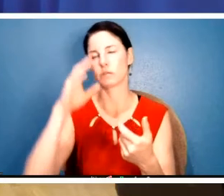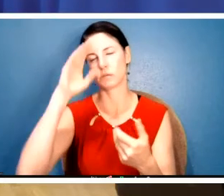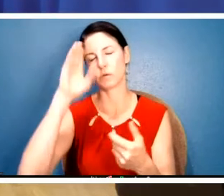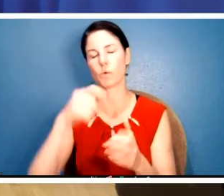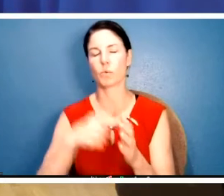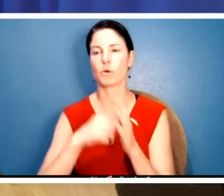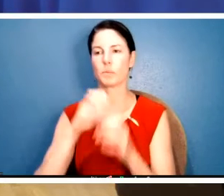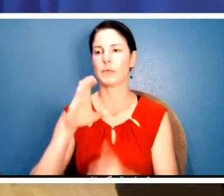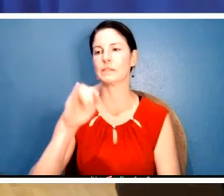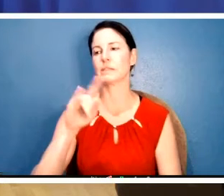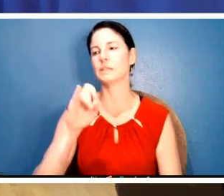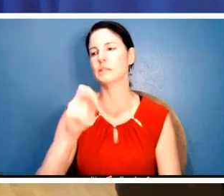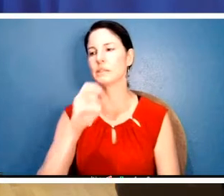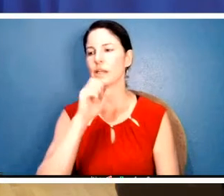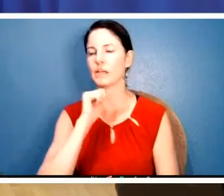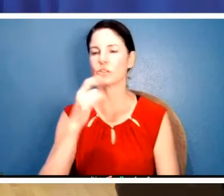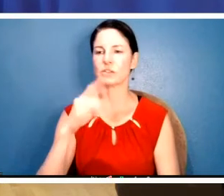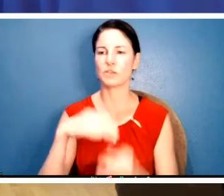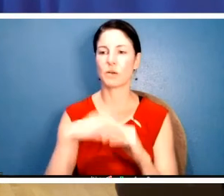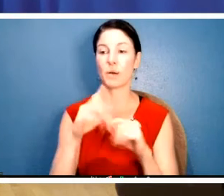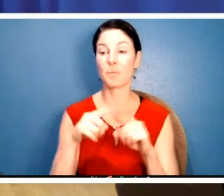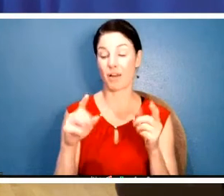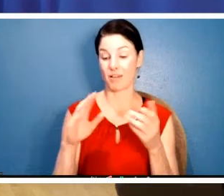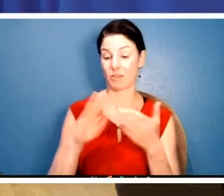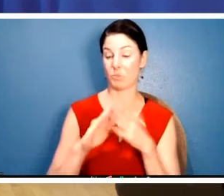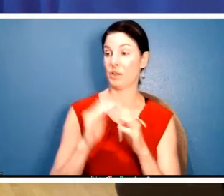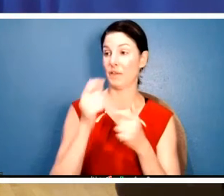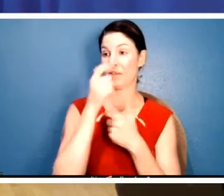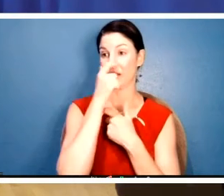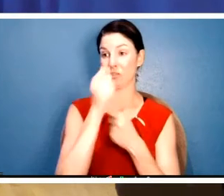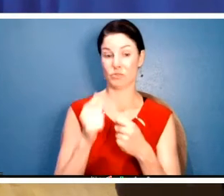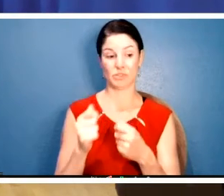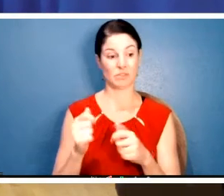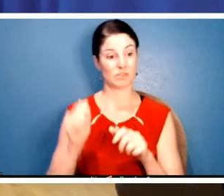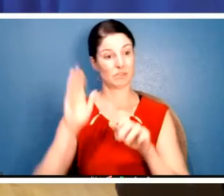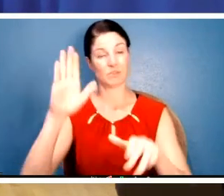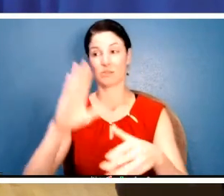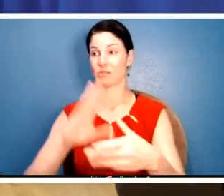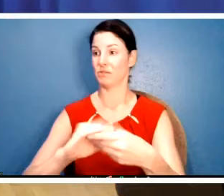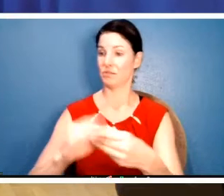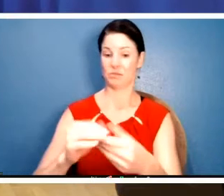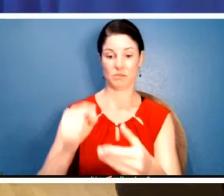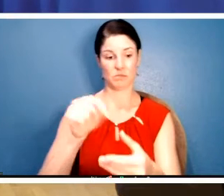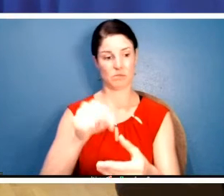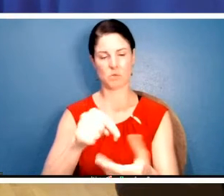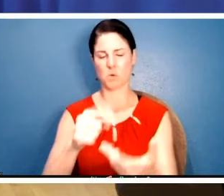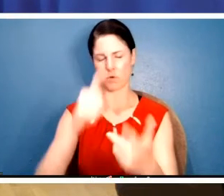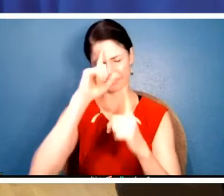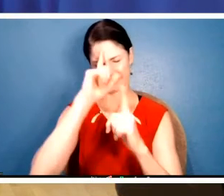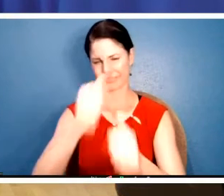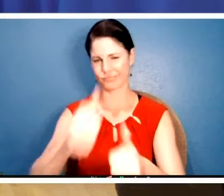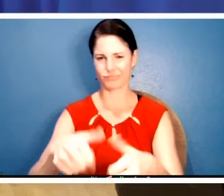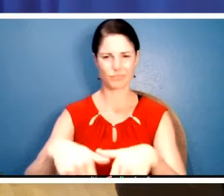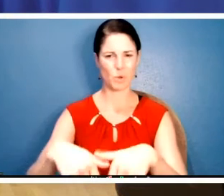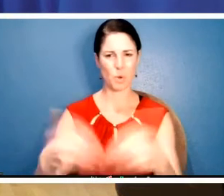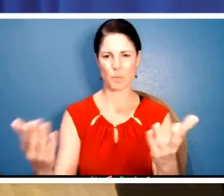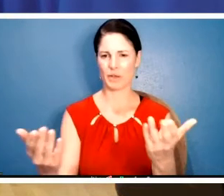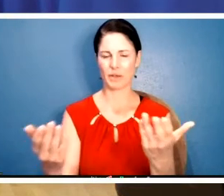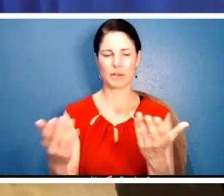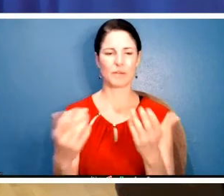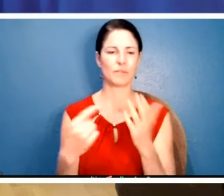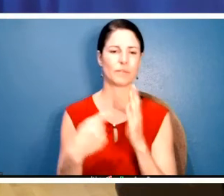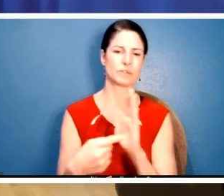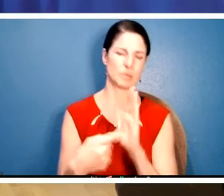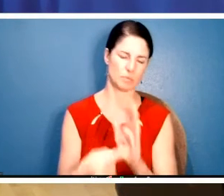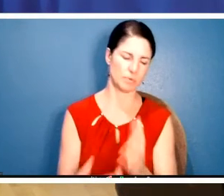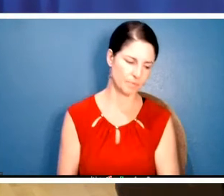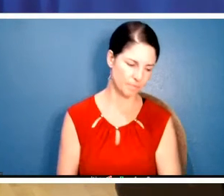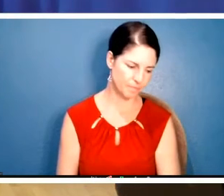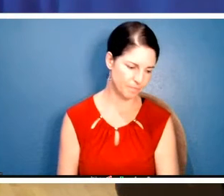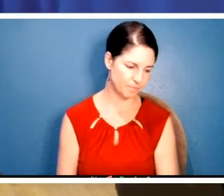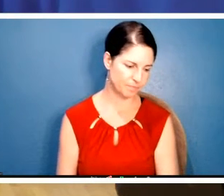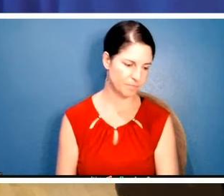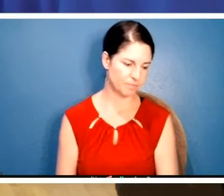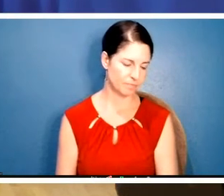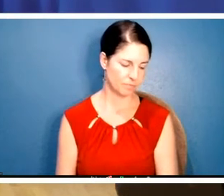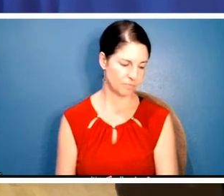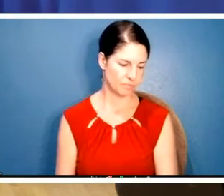When it comes to community of interest testimony it is open to anyone, because someone might have a great way that illustrates your community of interest.